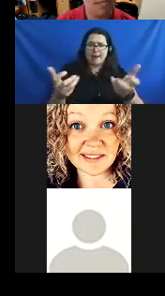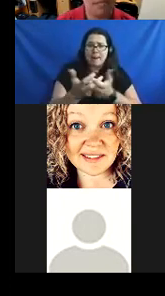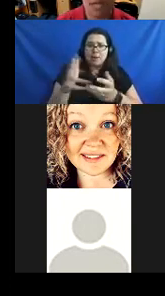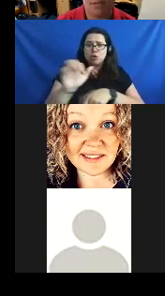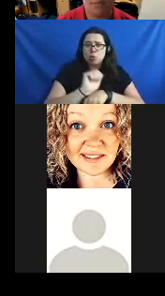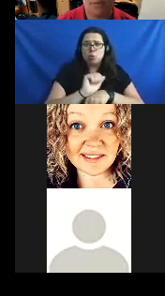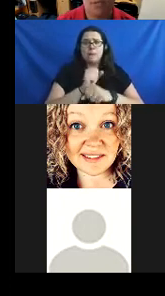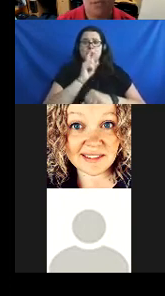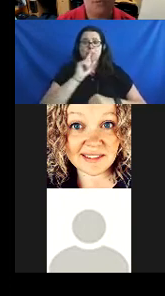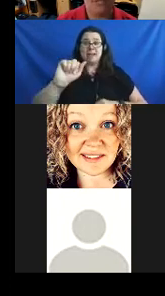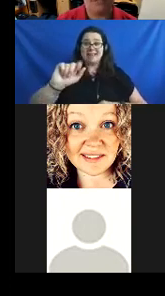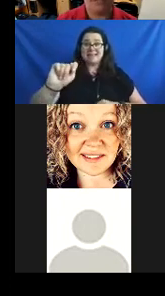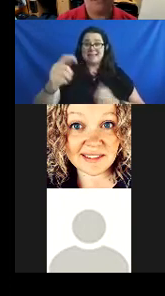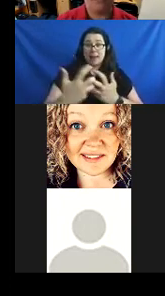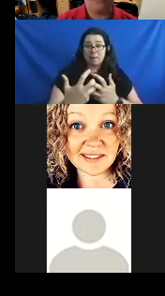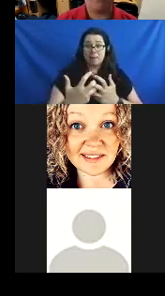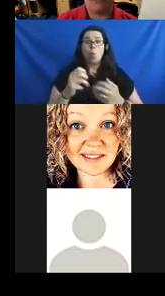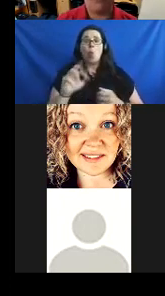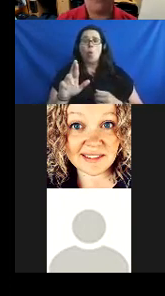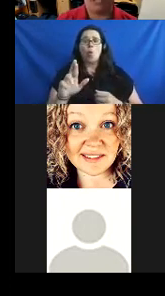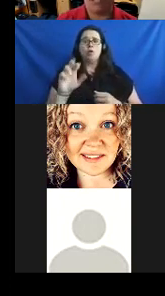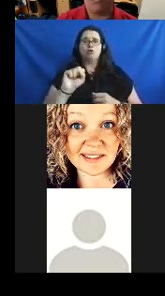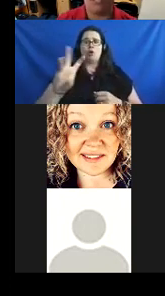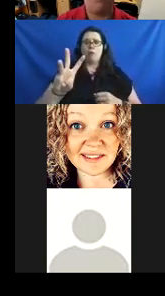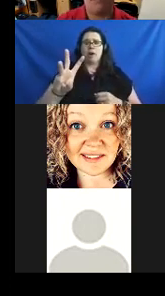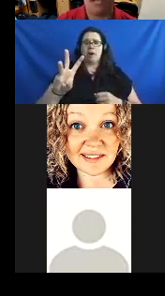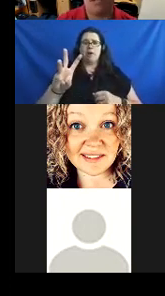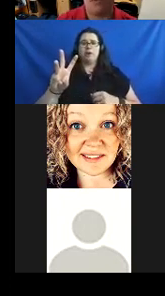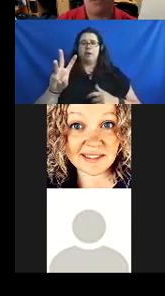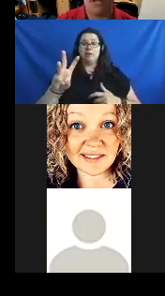IS CAPABILITY OR THE SOFTWARE IS CAPABLE WITH A.T.,